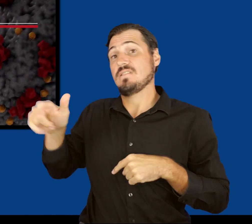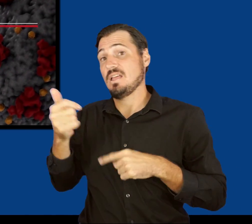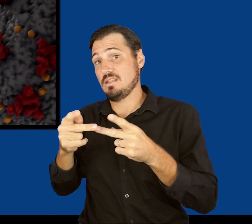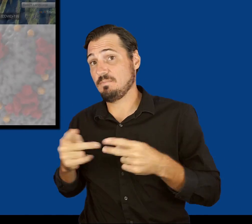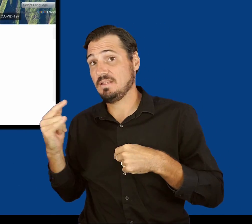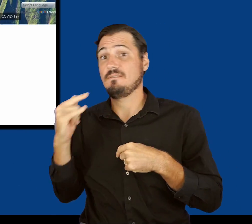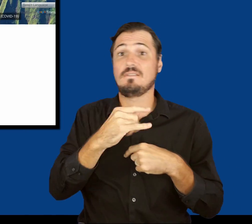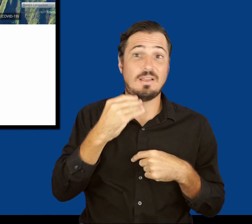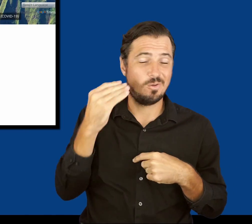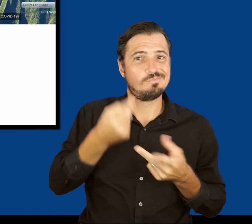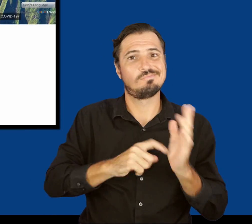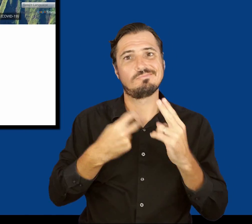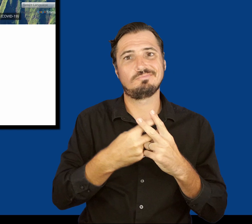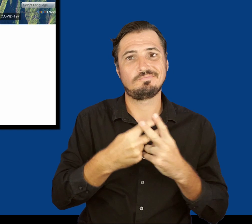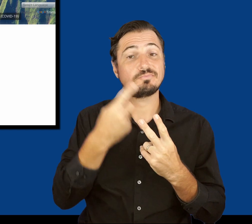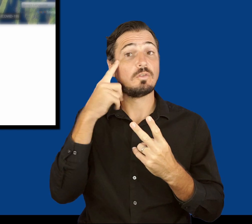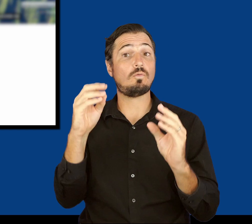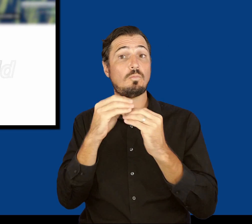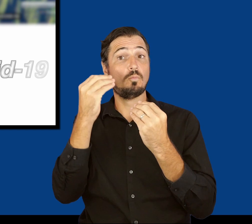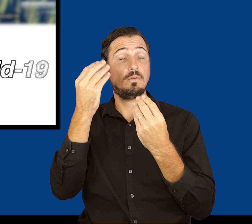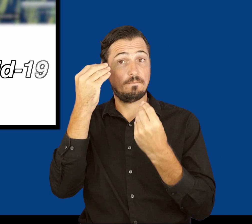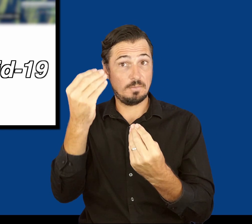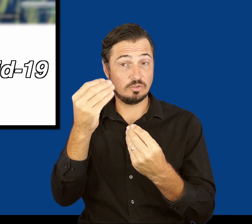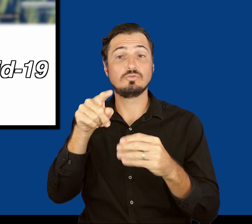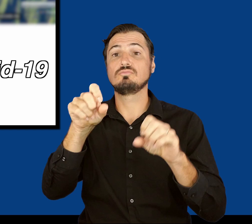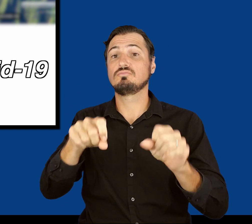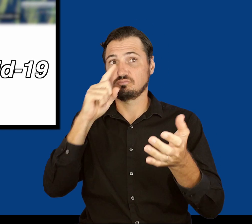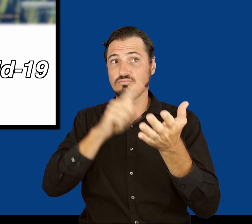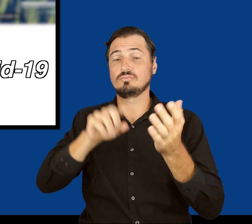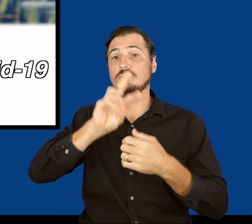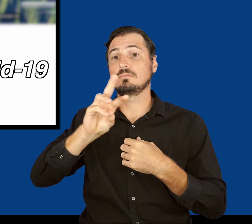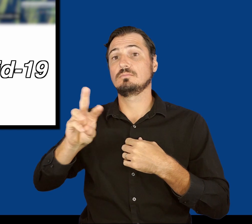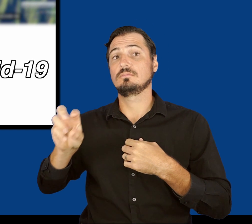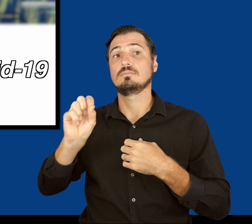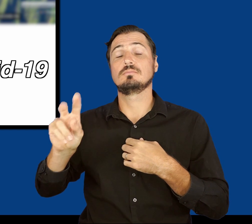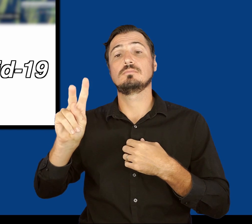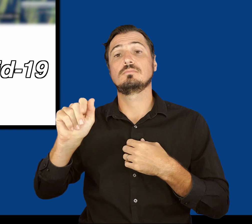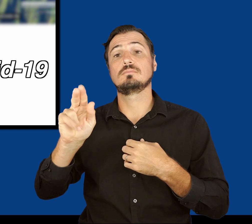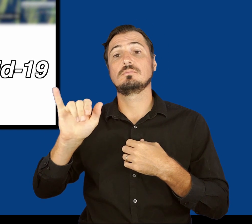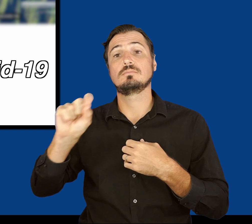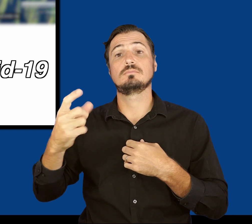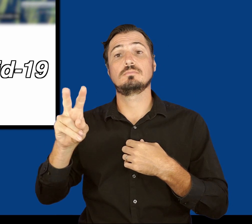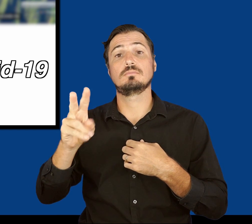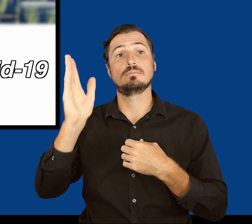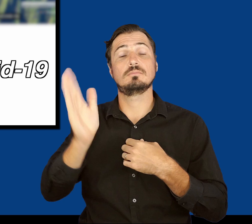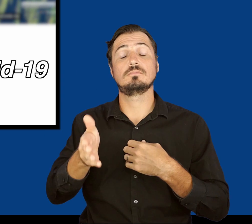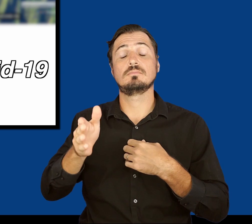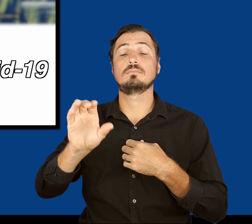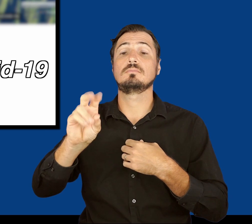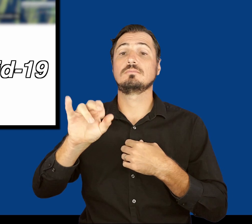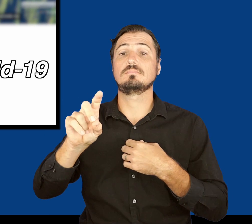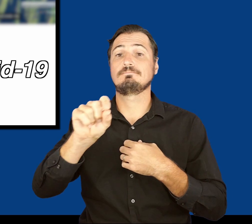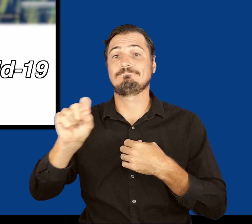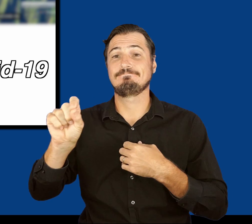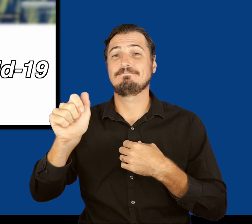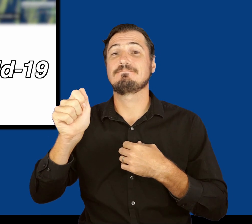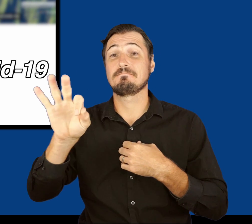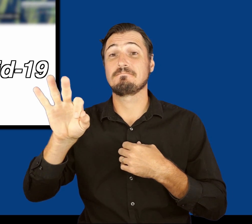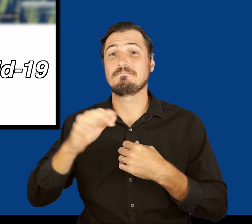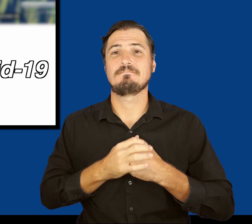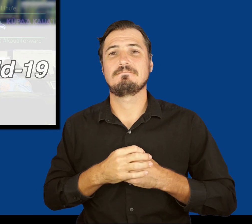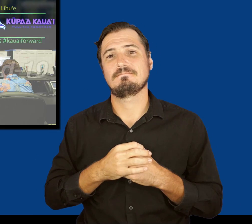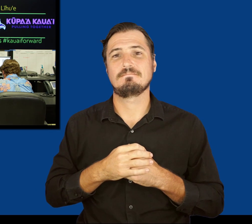For additional information, please visit the Kaua`i Emergency Management Agency website at www.kauai.gov/COVID-19